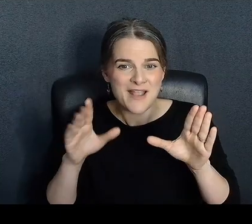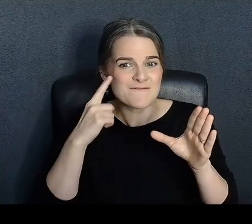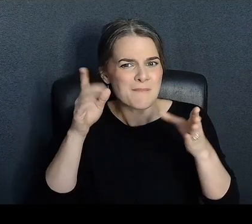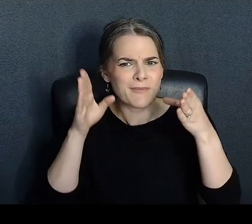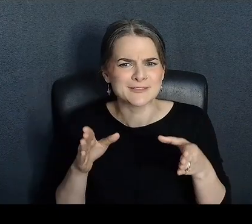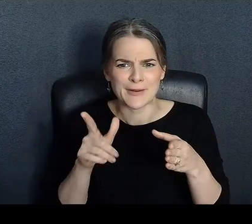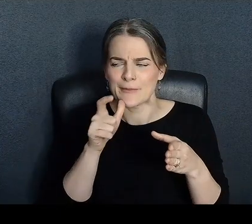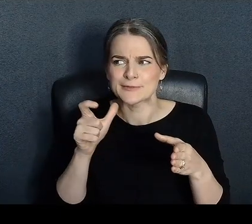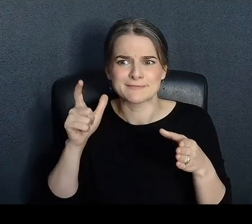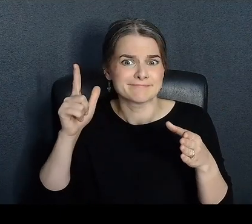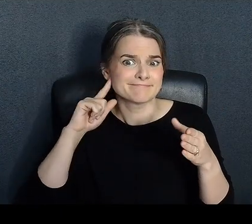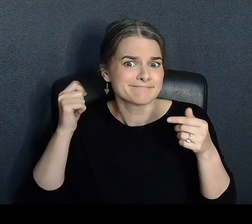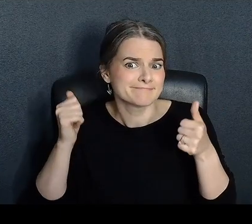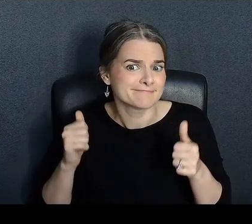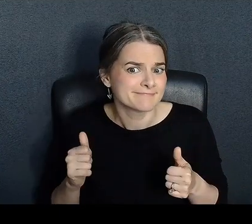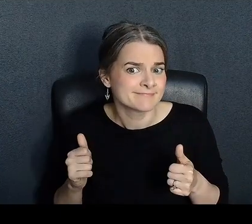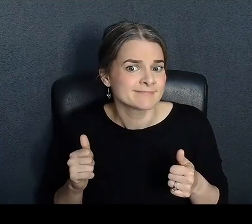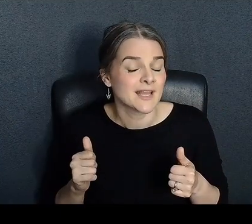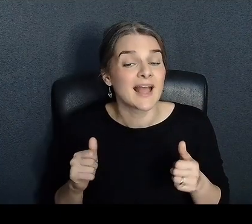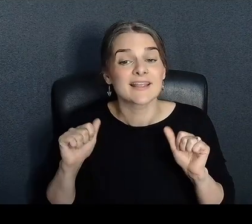It can amplify up to 50 decibels.